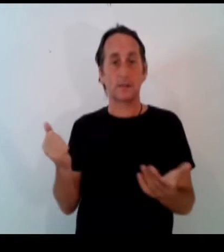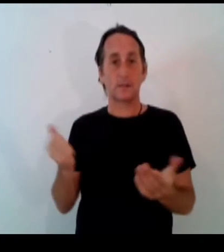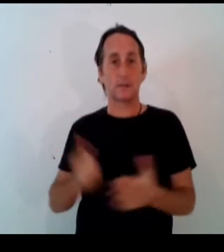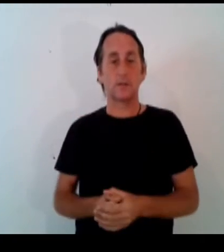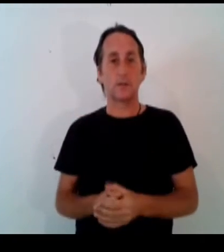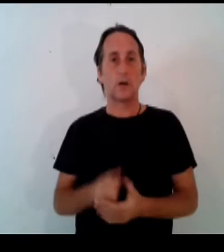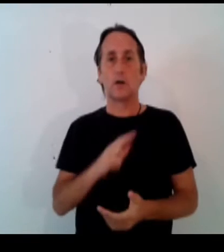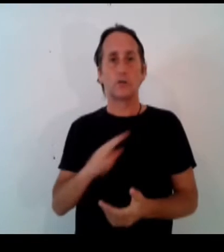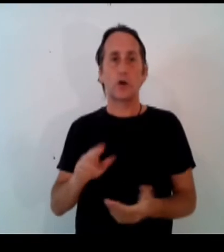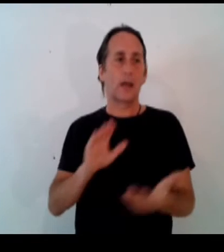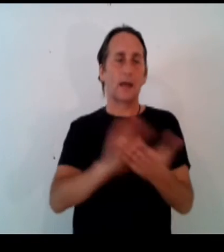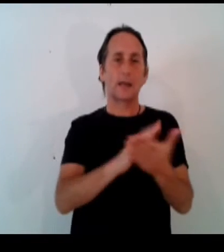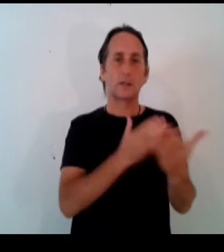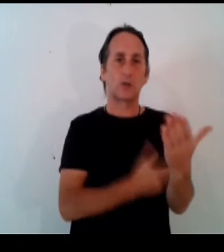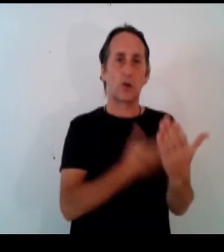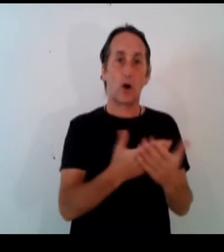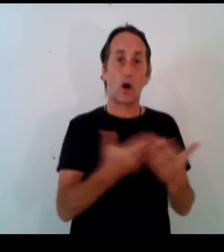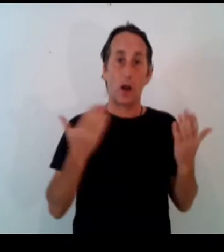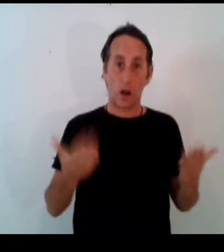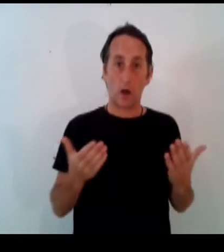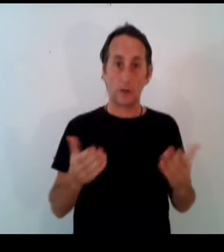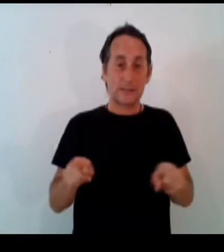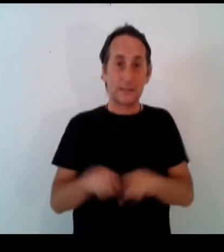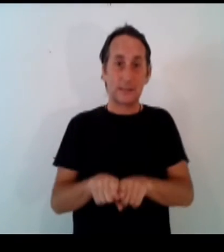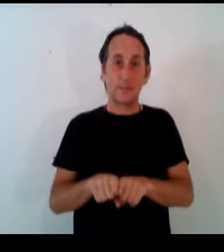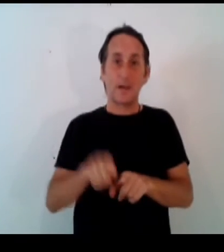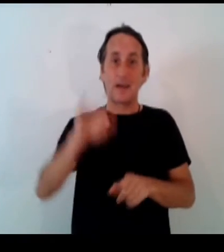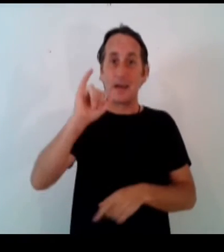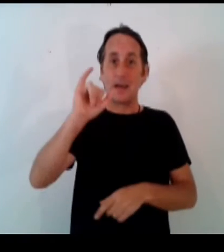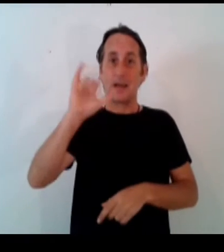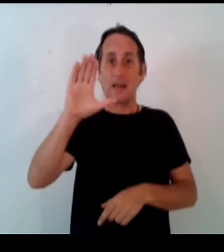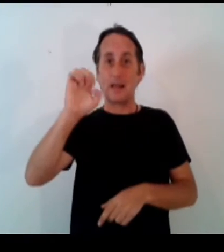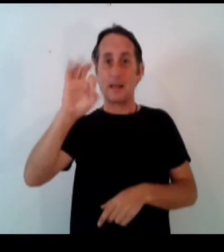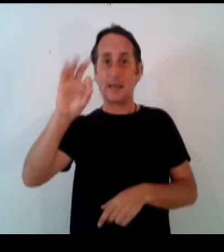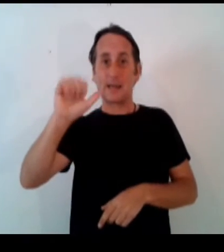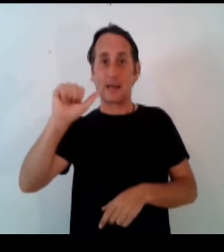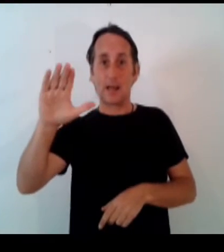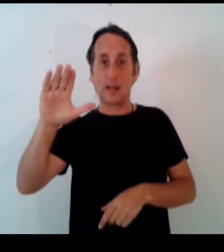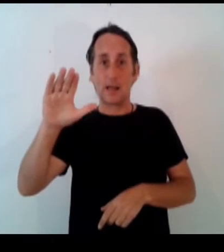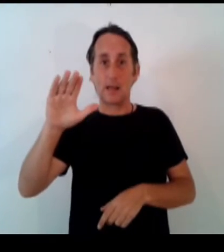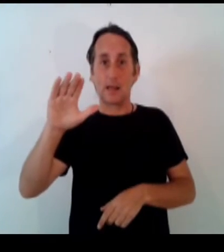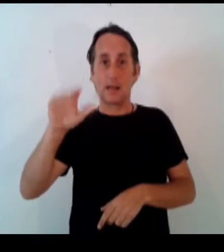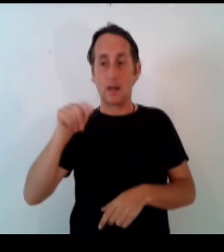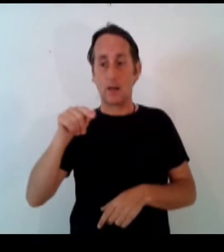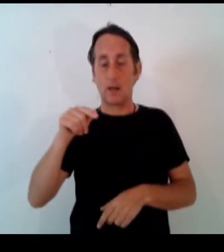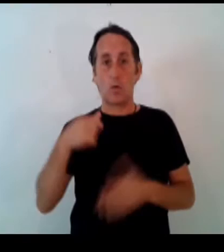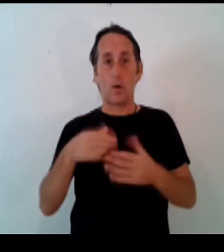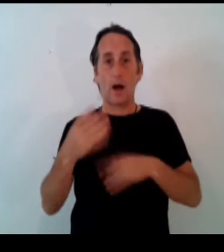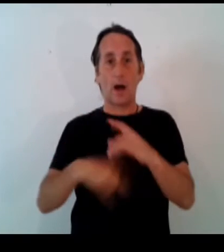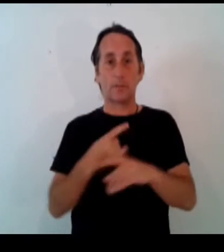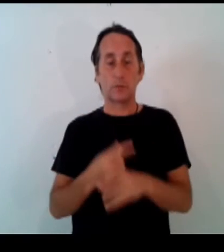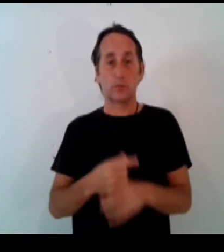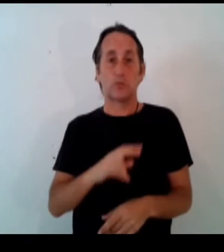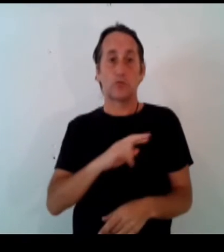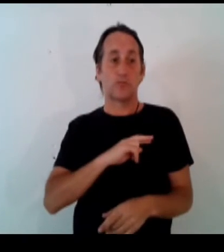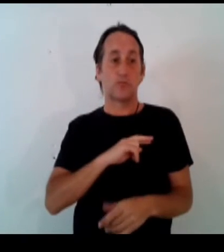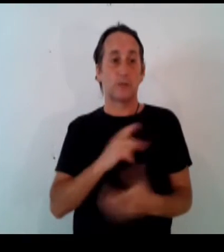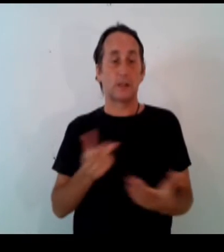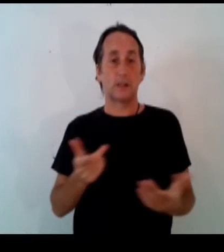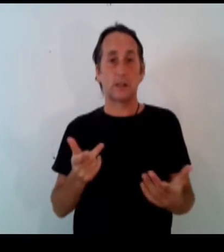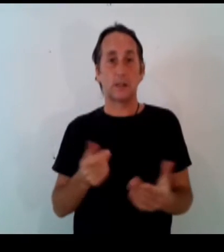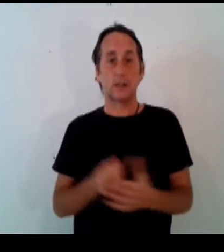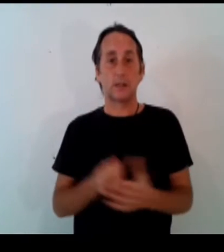So it is not just unlawful any more it is actually illegal what is happening,